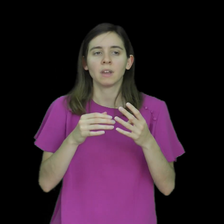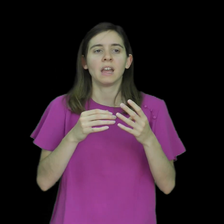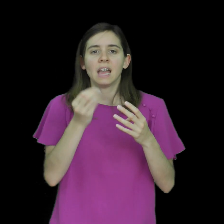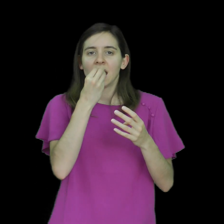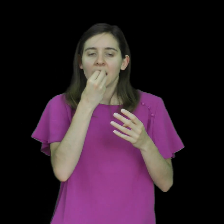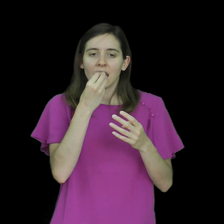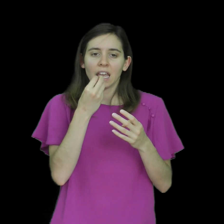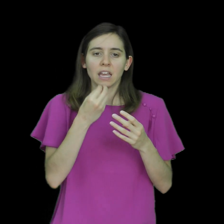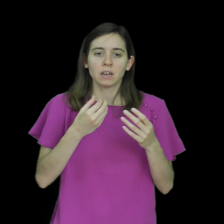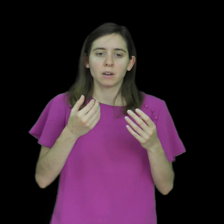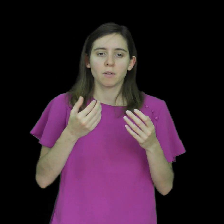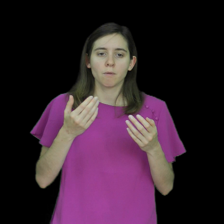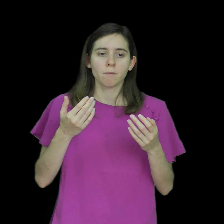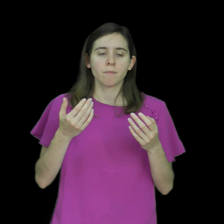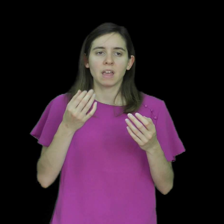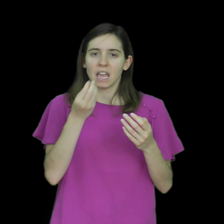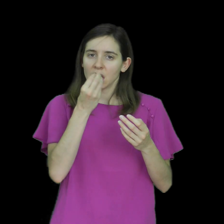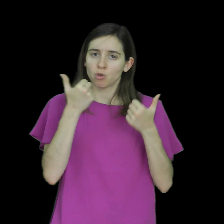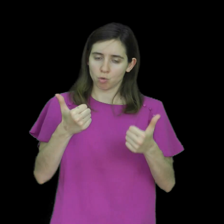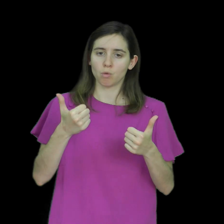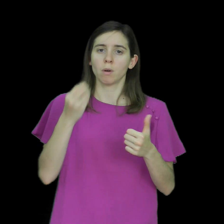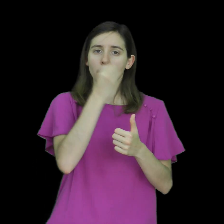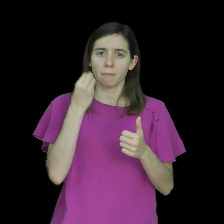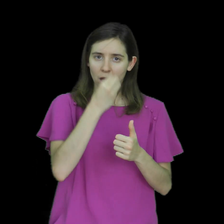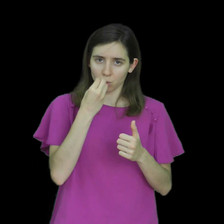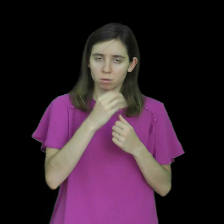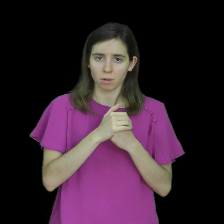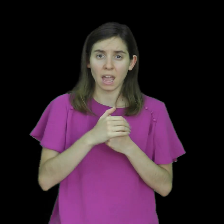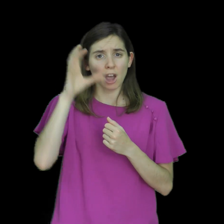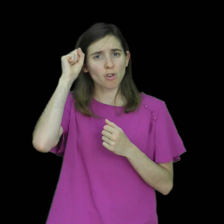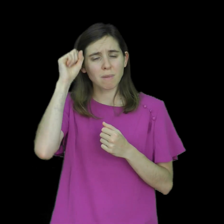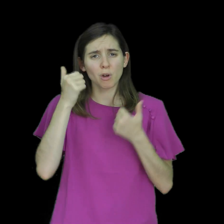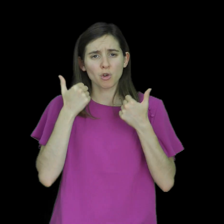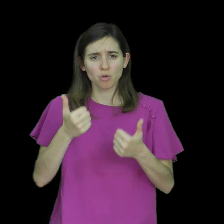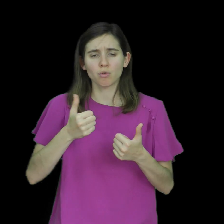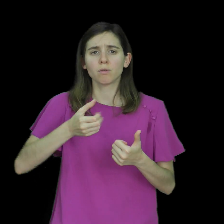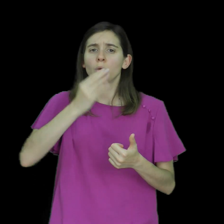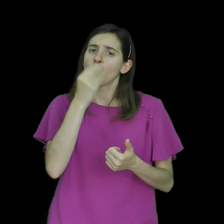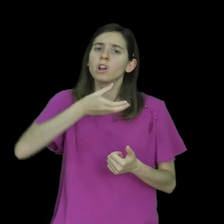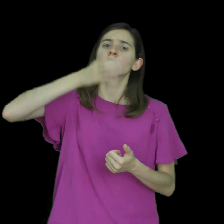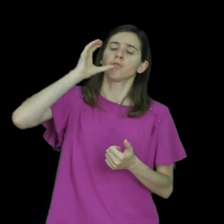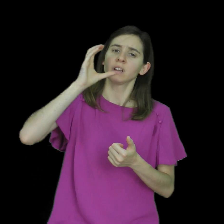carbohydrates, proteins, and fat. And remember that good hydration reduces